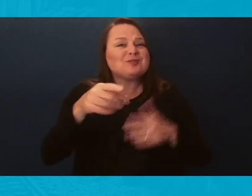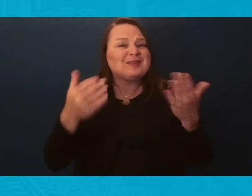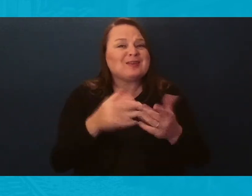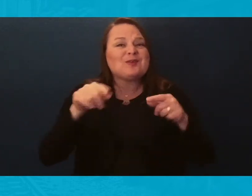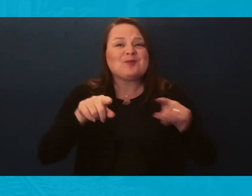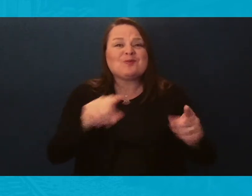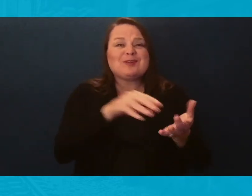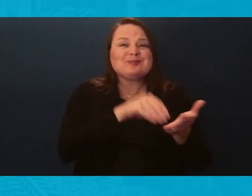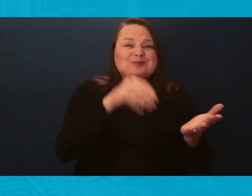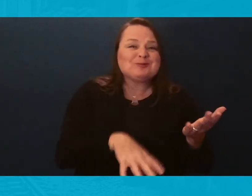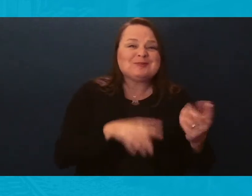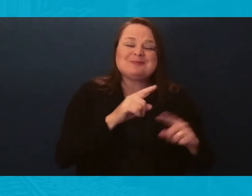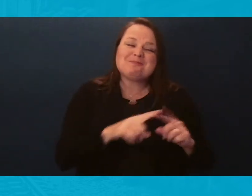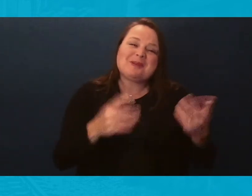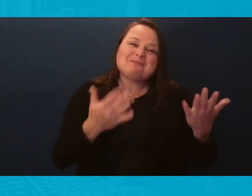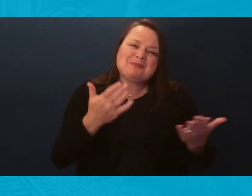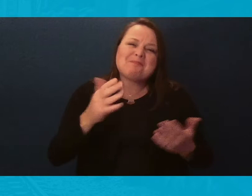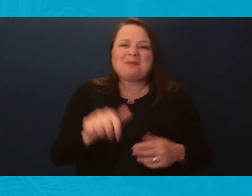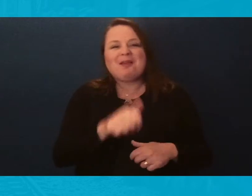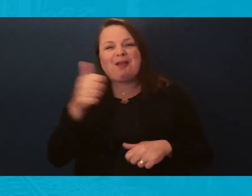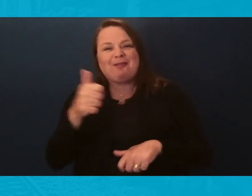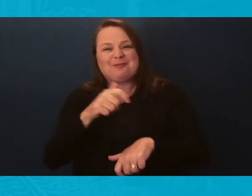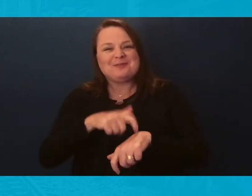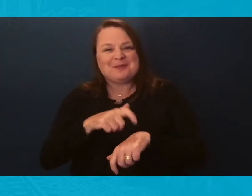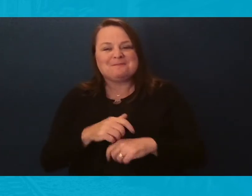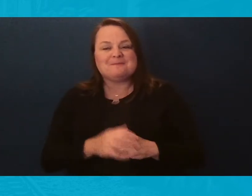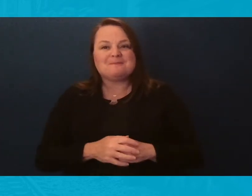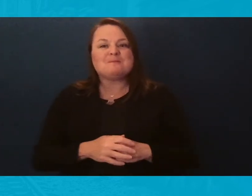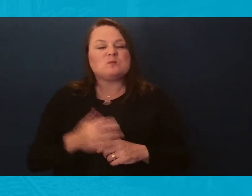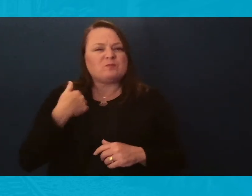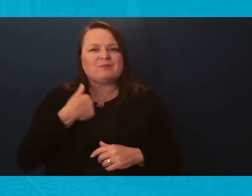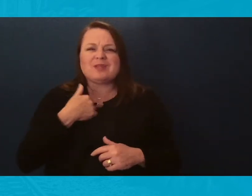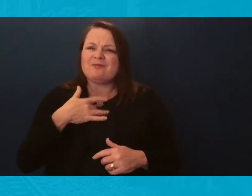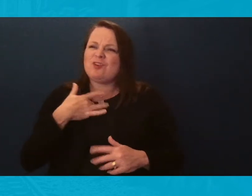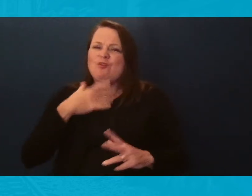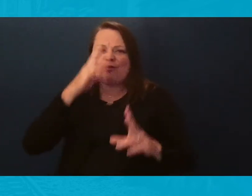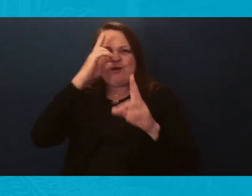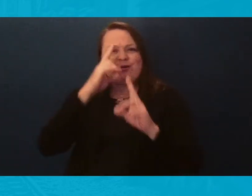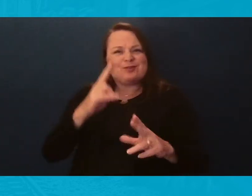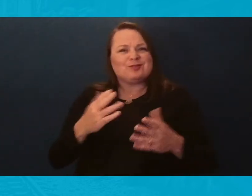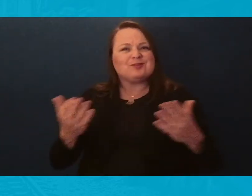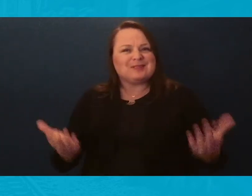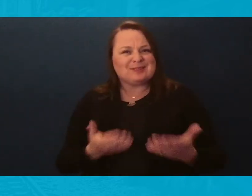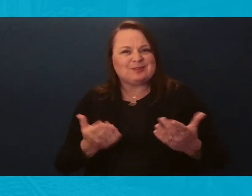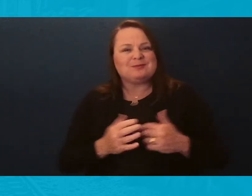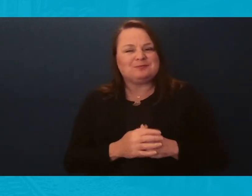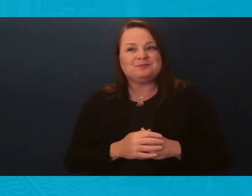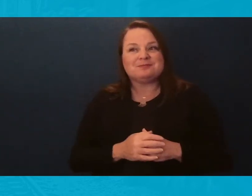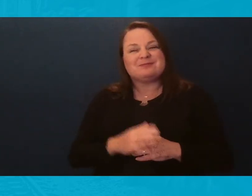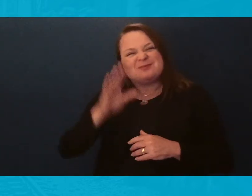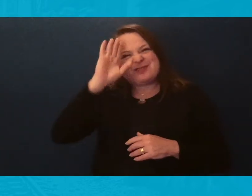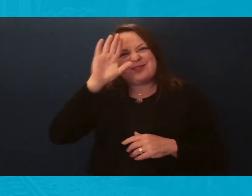but hopefully another time. Well, it is an honor to be here and to welcome you to Bethel, even though virtually.